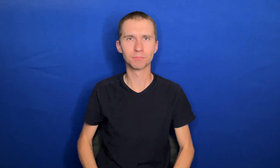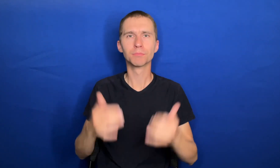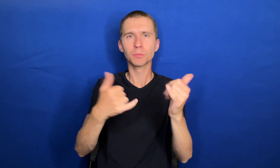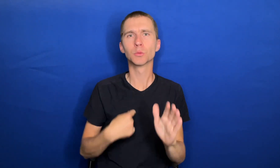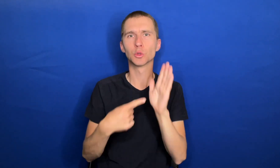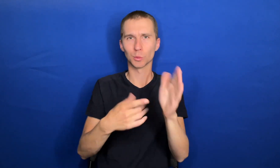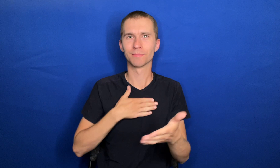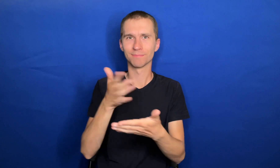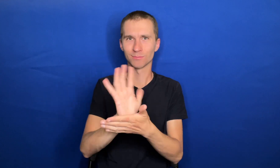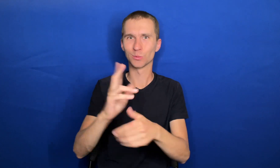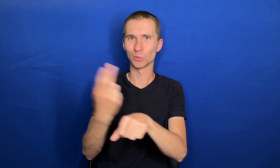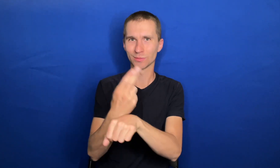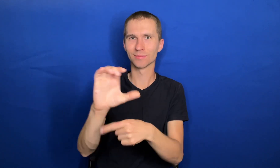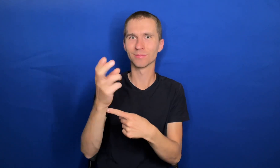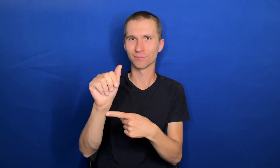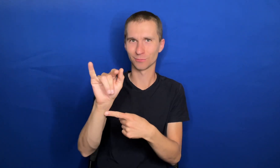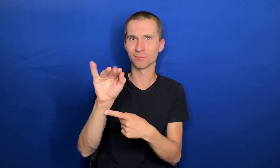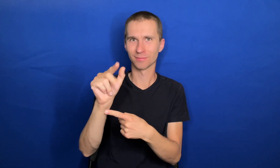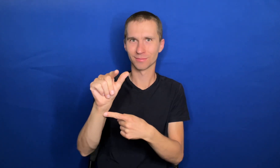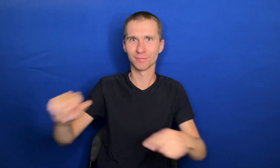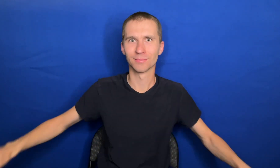Now, I'm going to show you my video, which uses chaining.